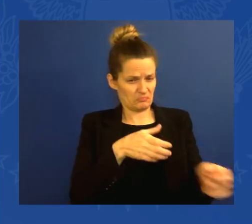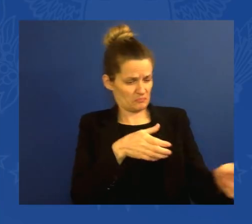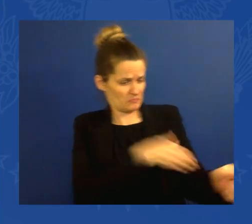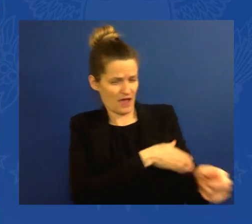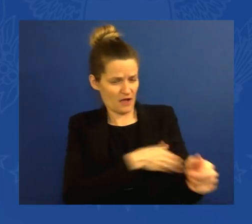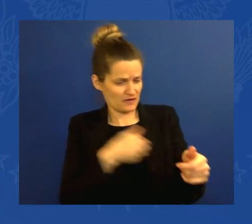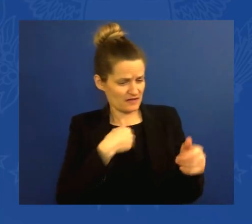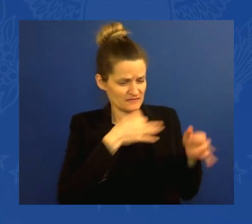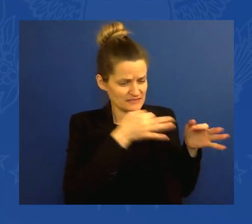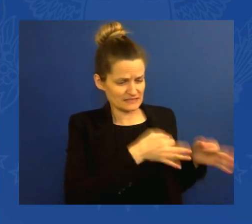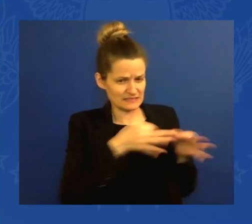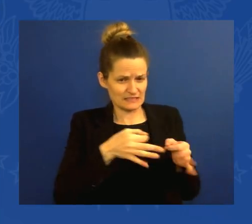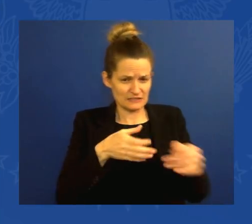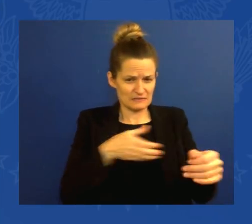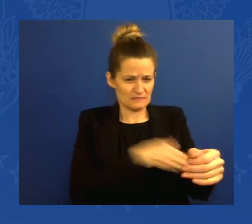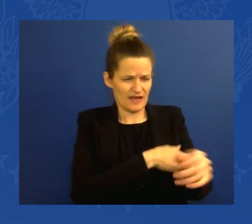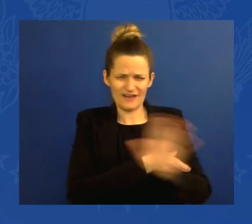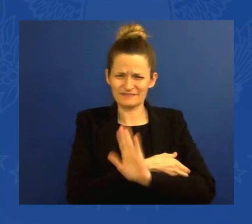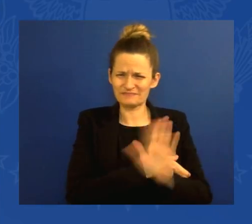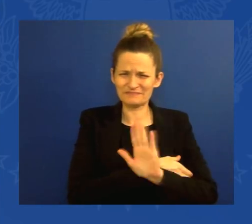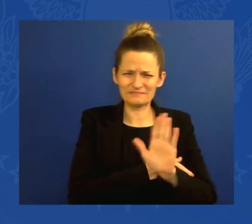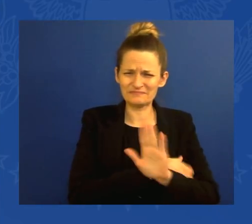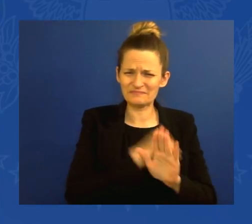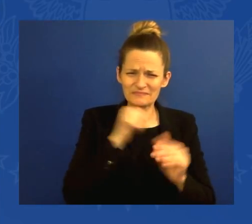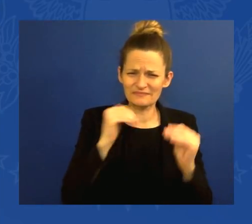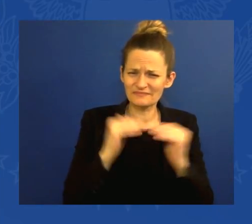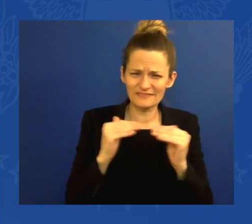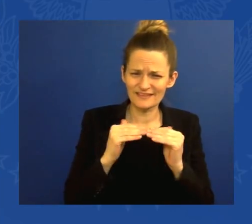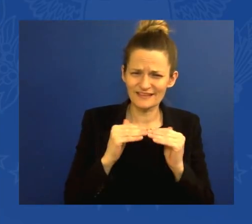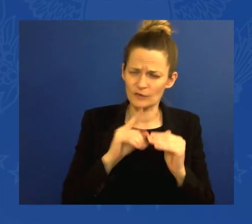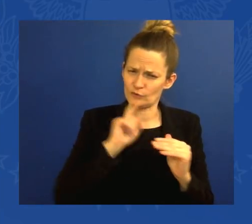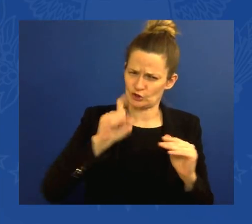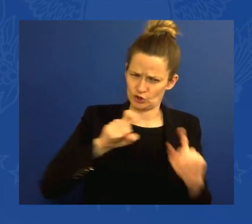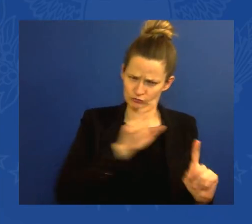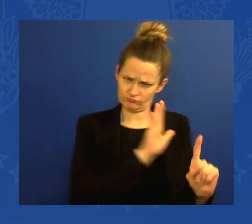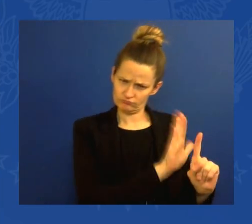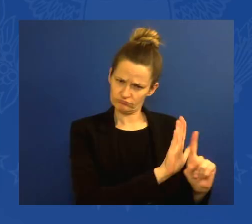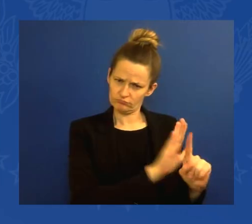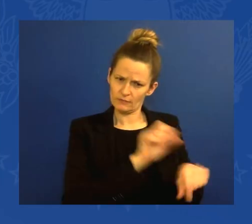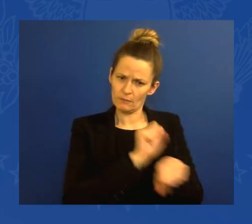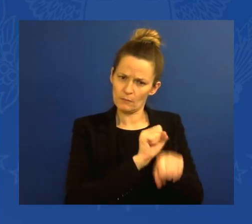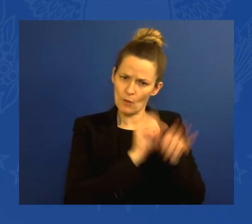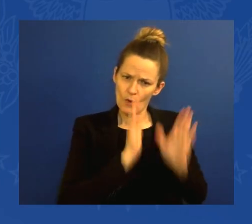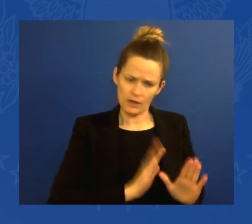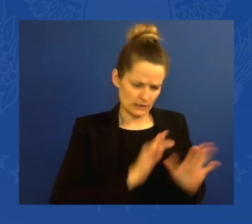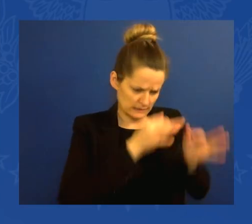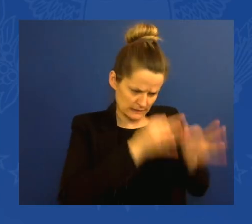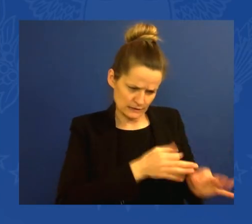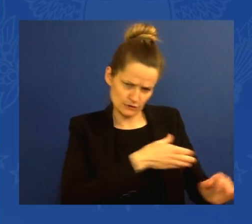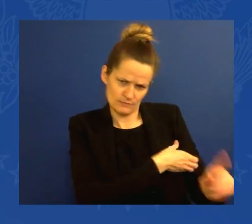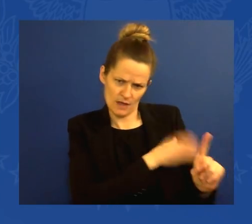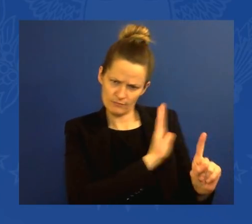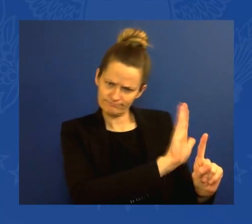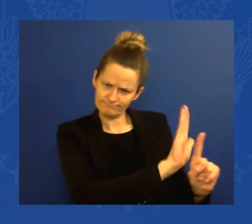about whether they want to go to court or not. I've made clear to my belief that is no workers should have to make a commitment